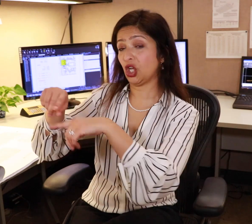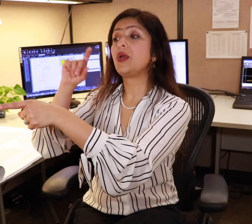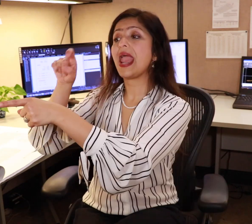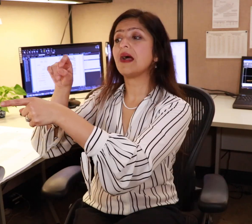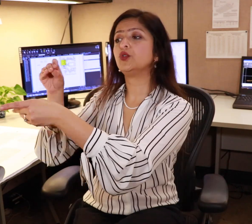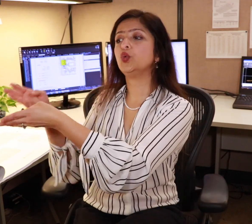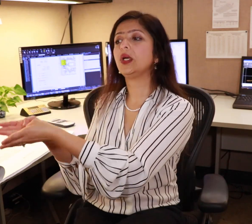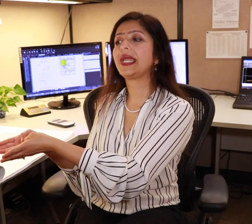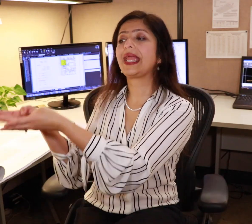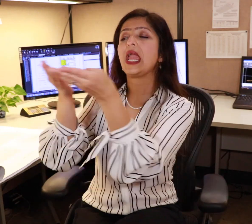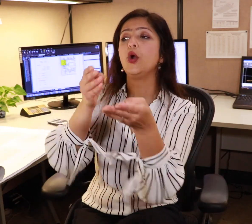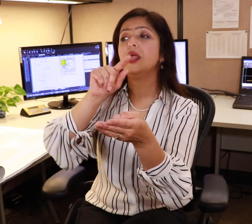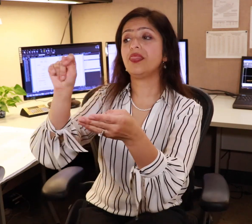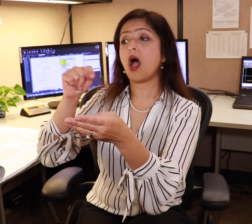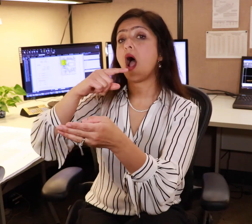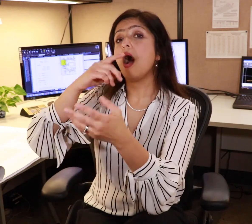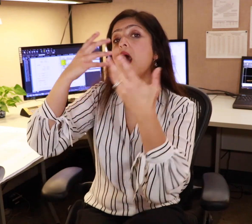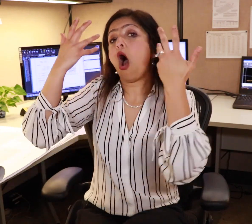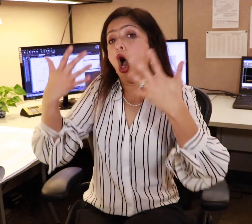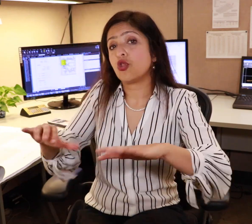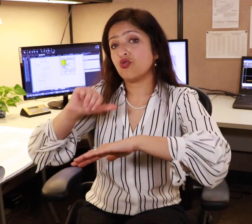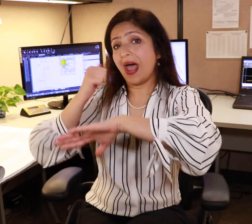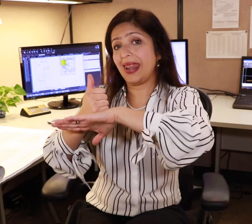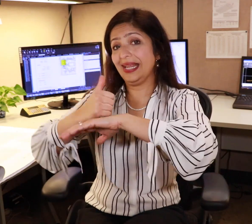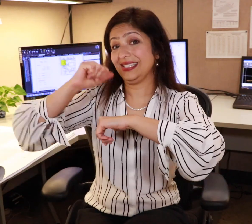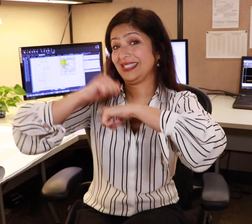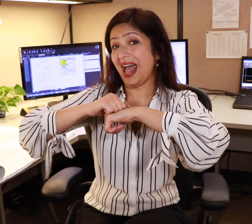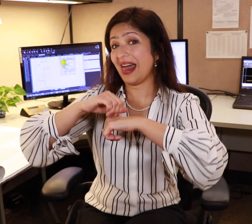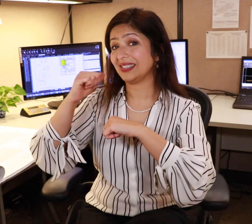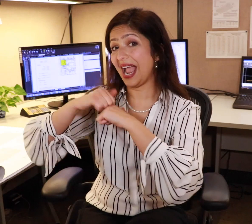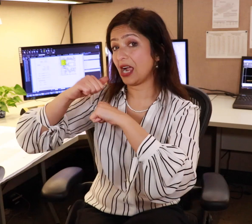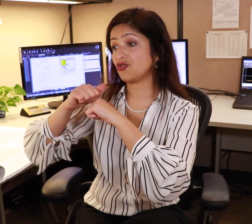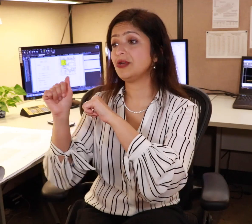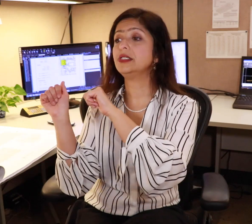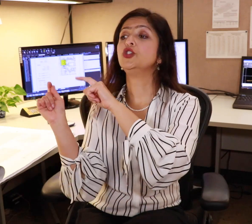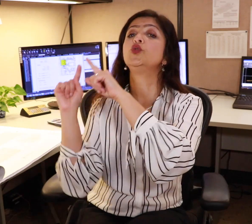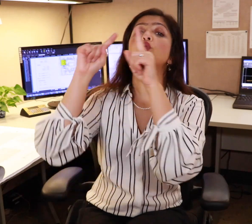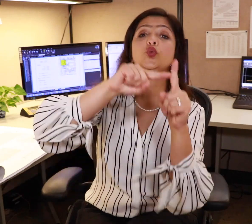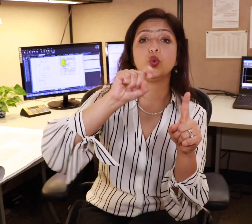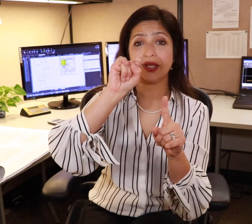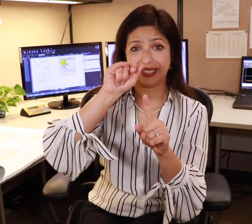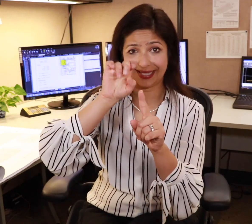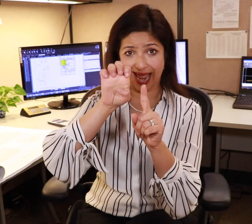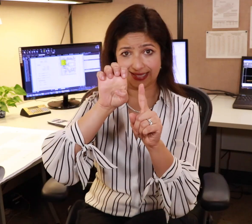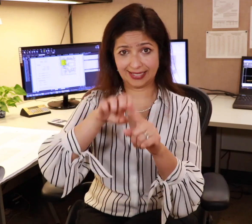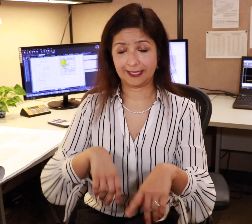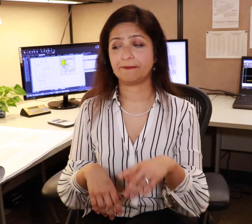we have to transport the solid concrete to the site.